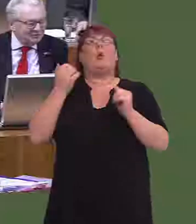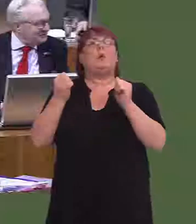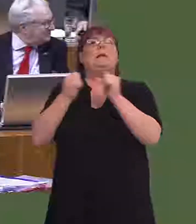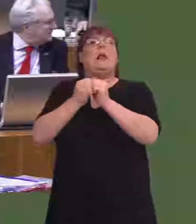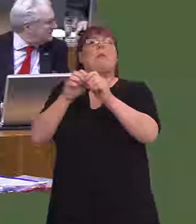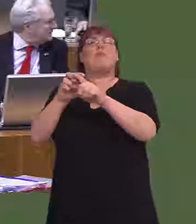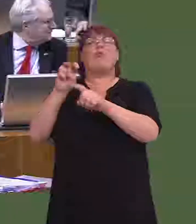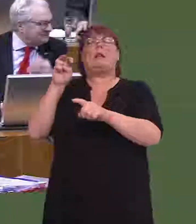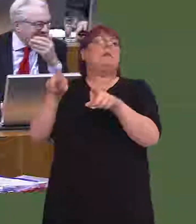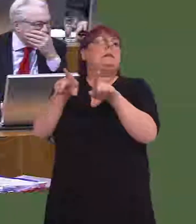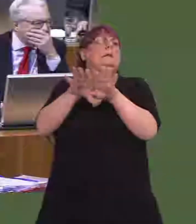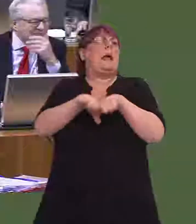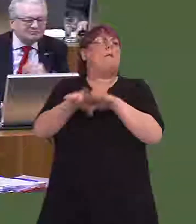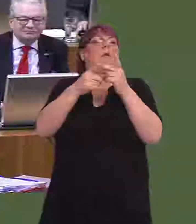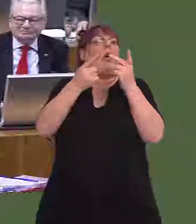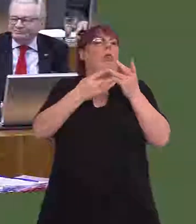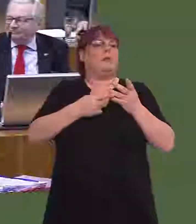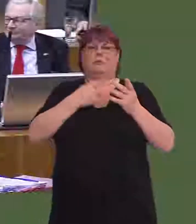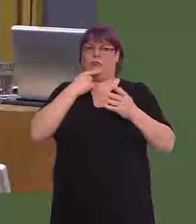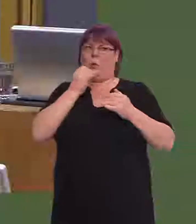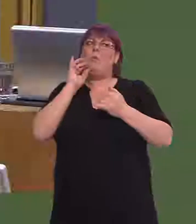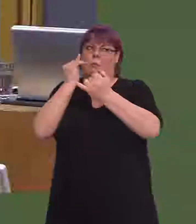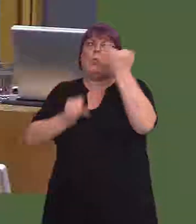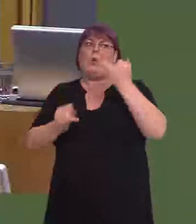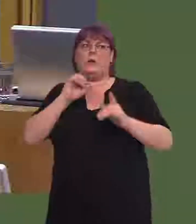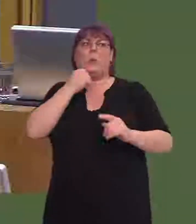It isn't; it's far, far worse than that.